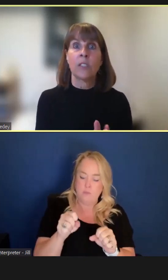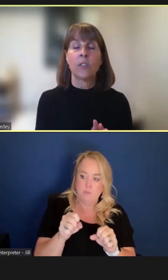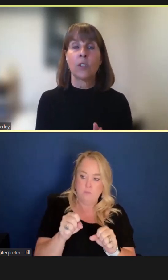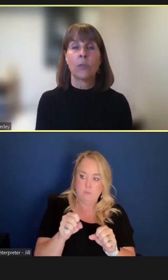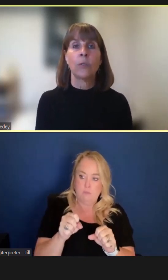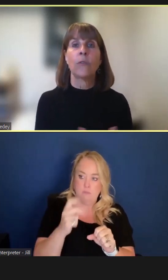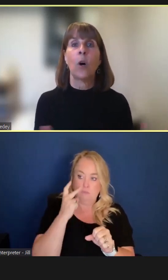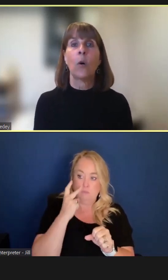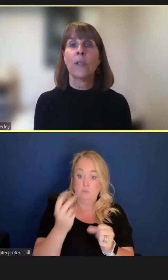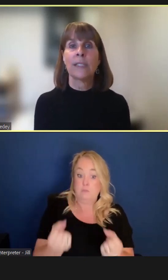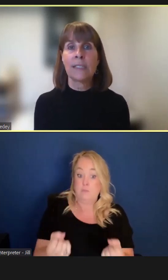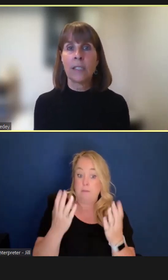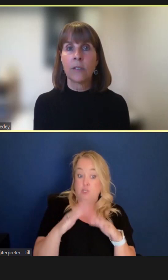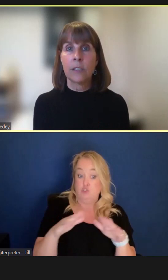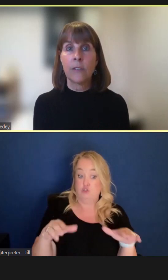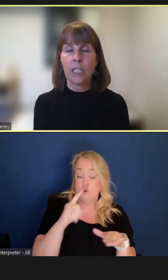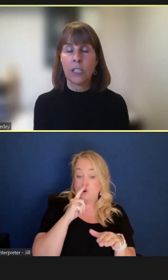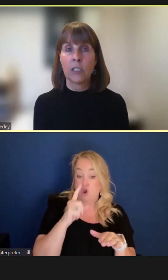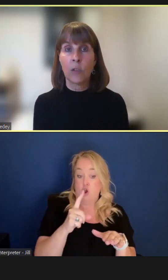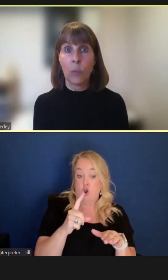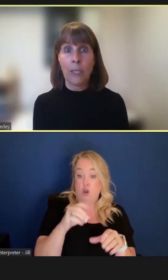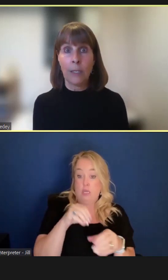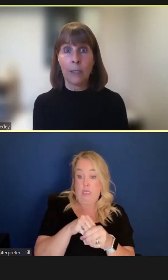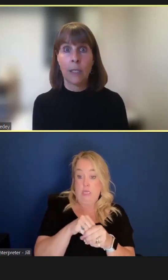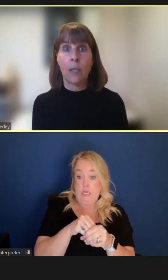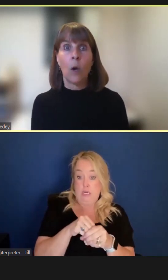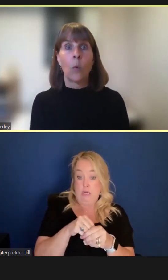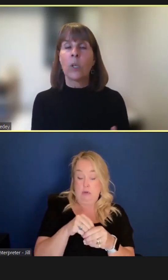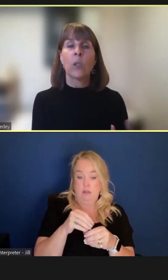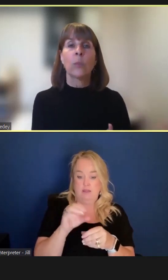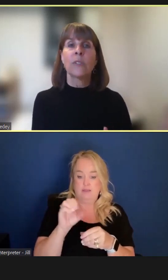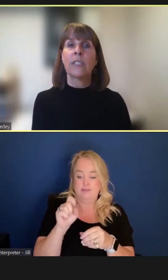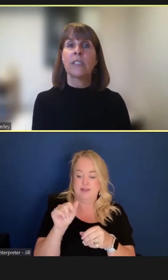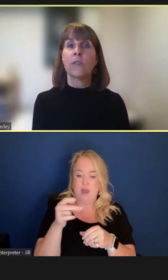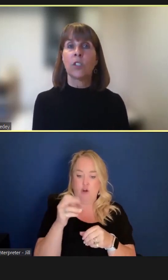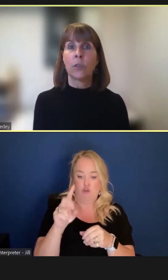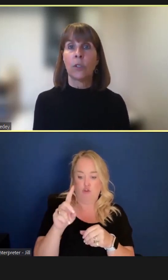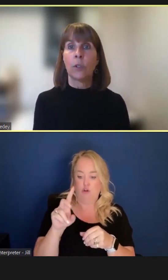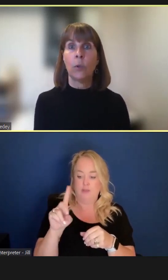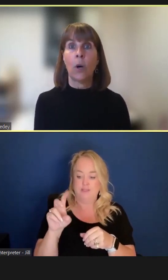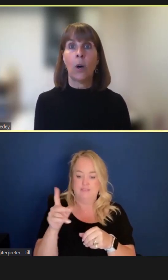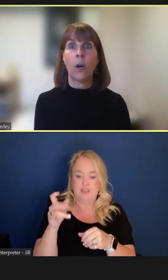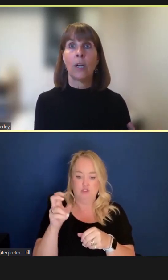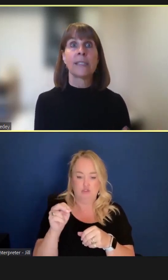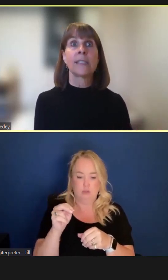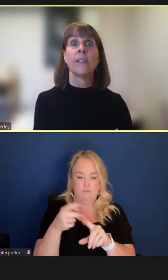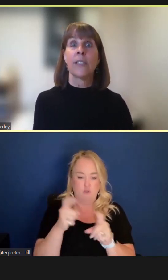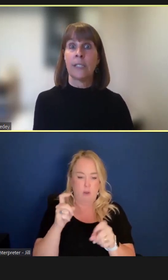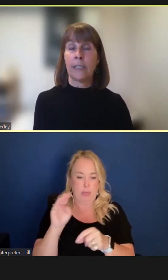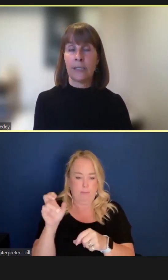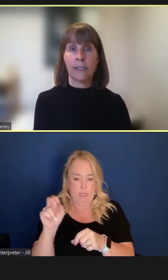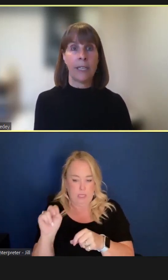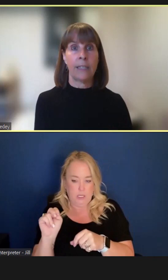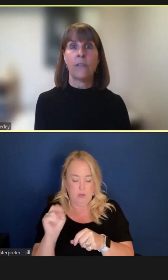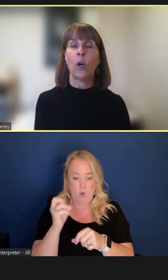children who fall within a standard deviation of the mean what are the percentage of children who are significantly delayed they fall below